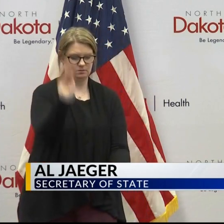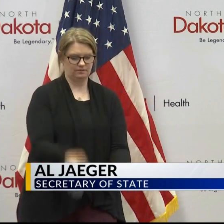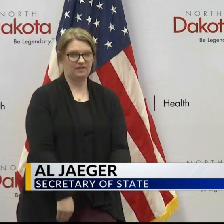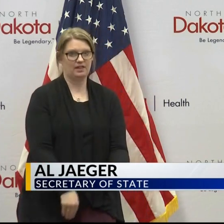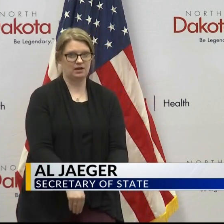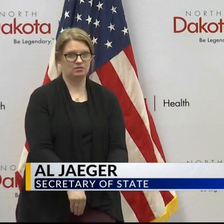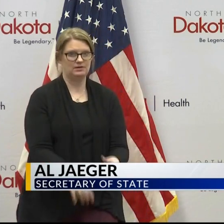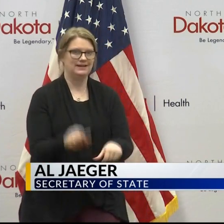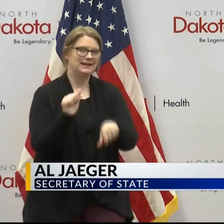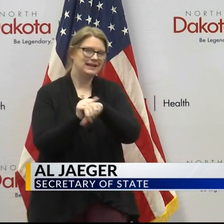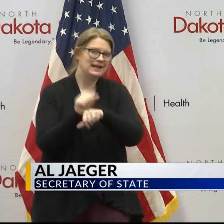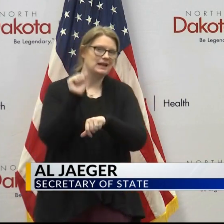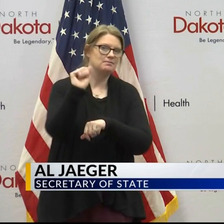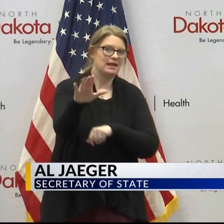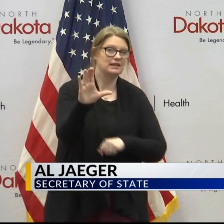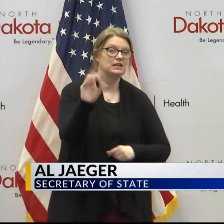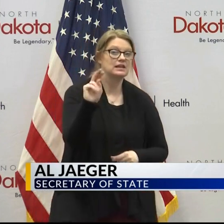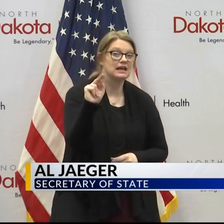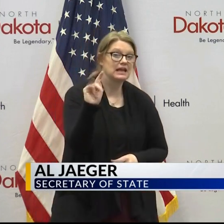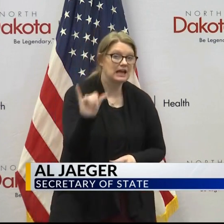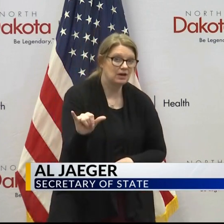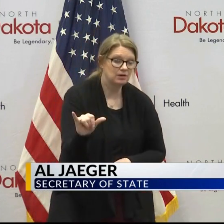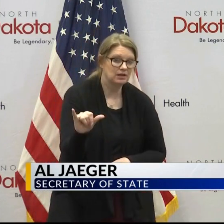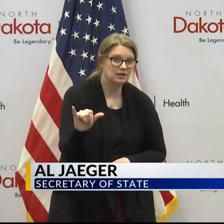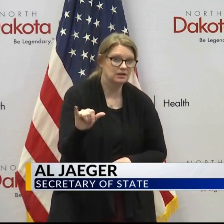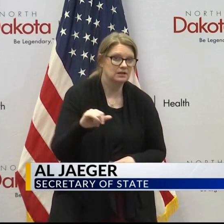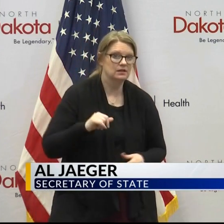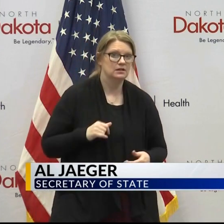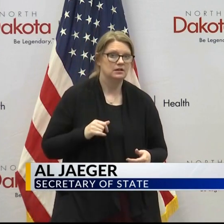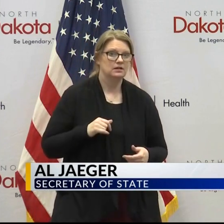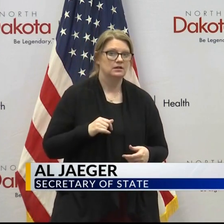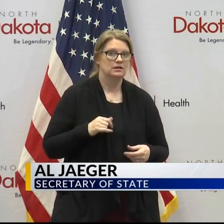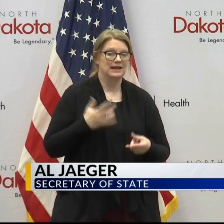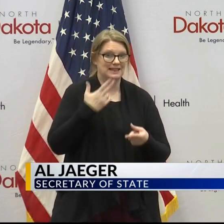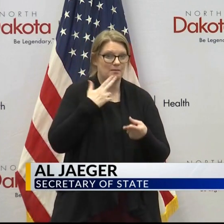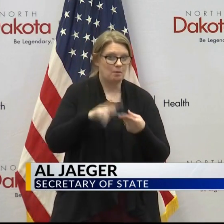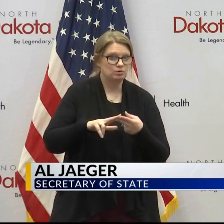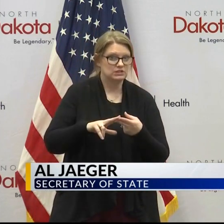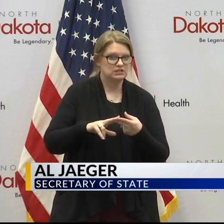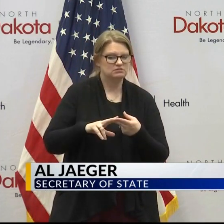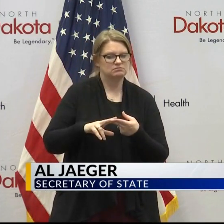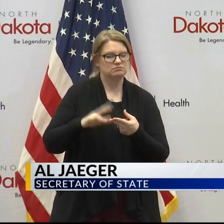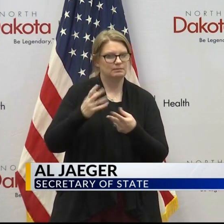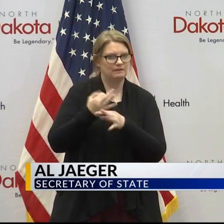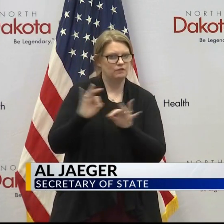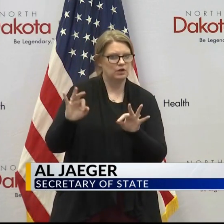REQUEST A BALLOT, THEY FILL OUT THAT APPLICATION AND MAIL IT TO